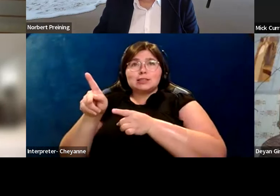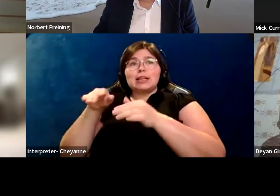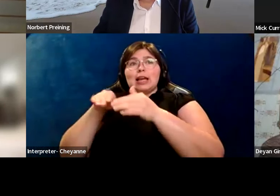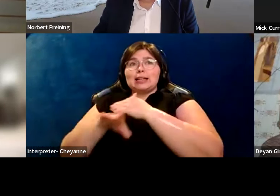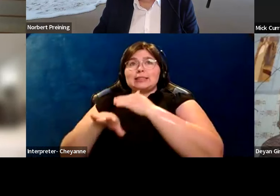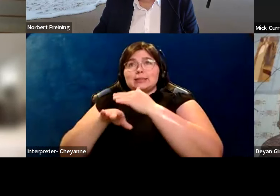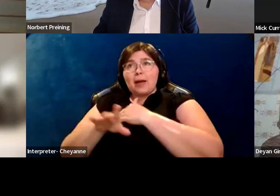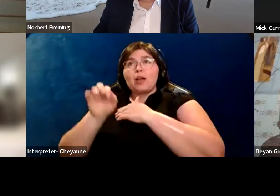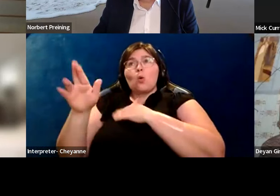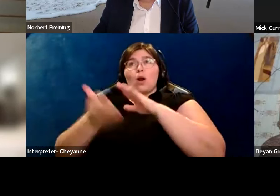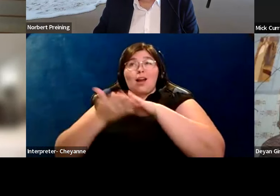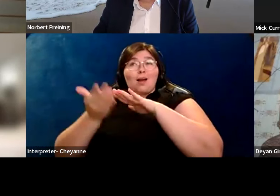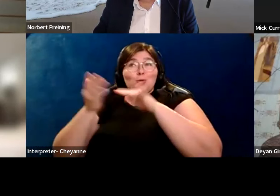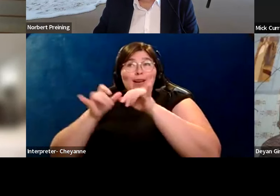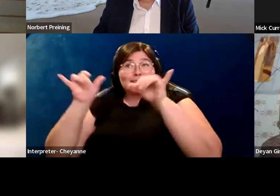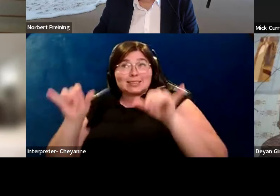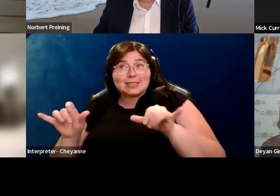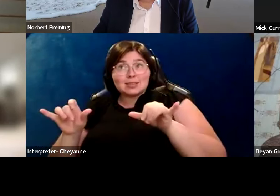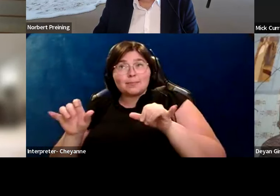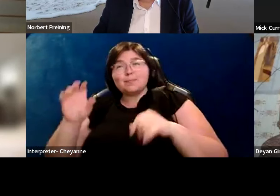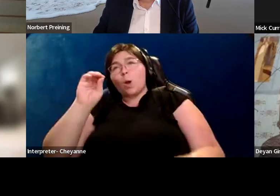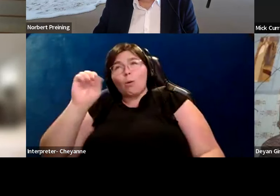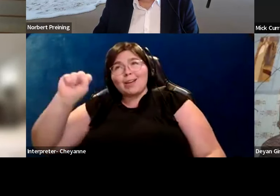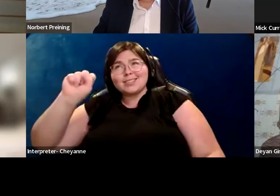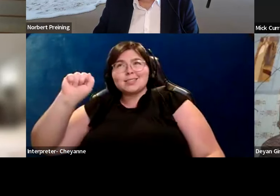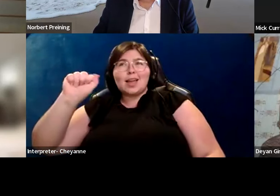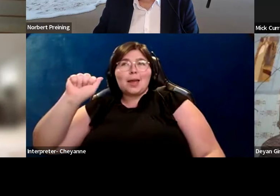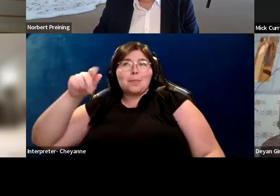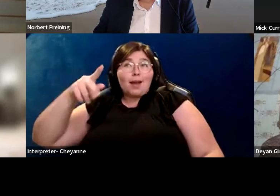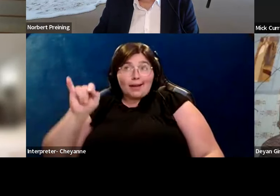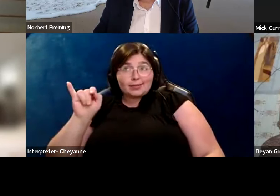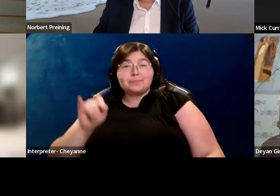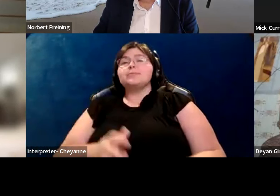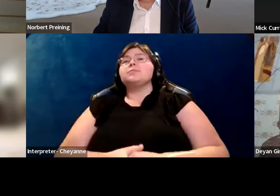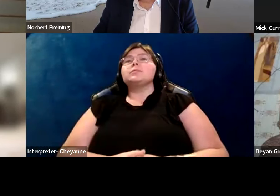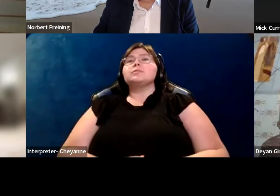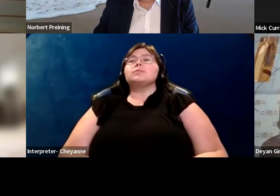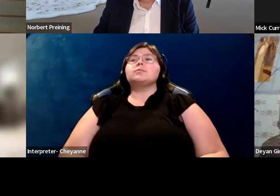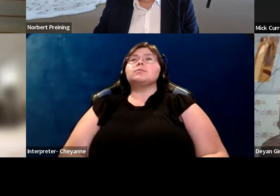or operating system APIs, essentially allowing